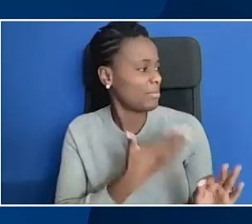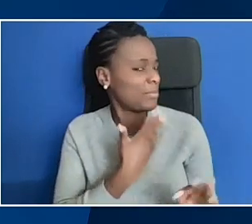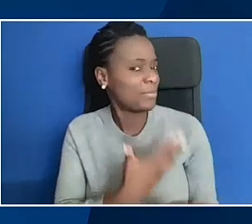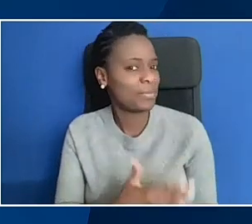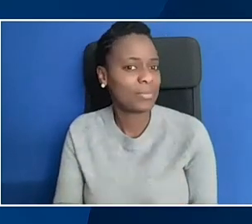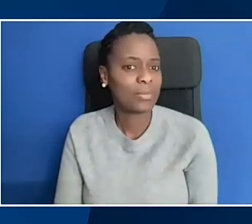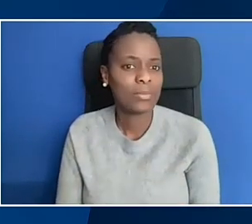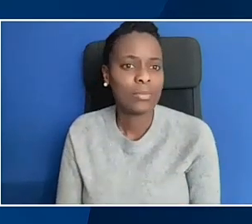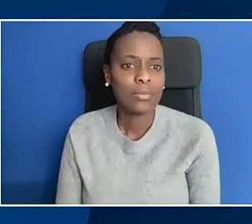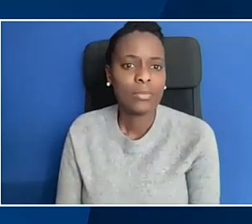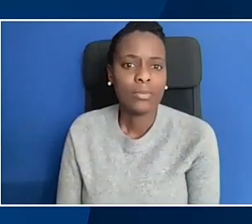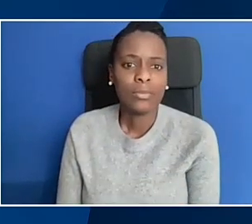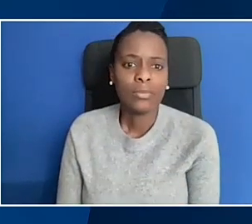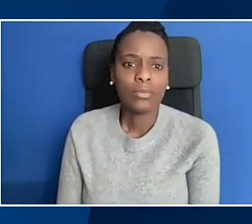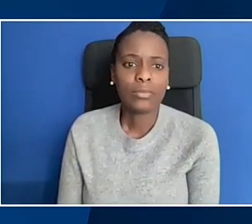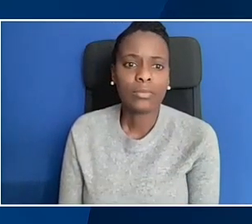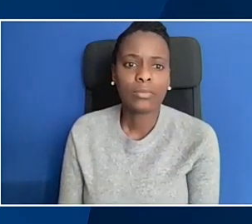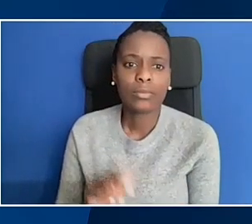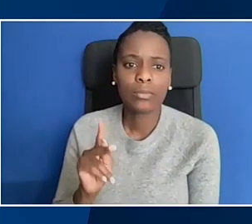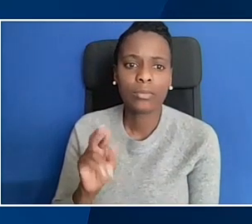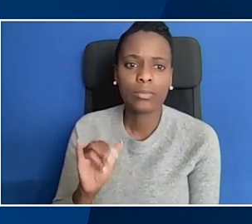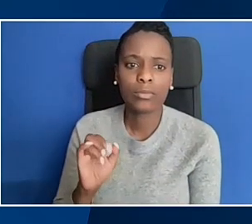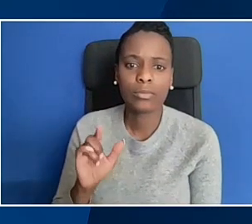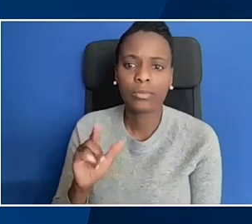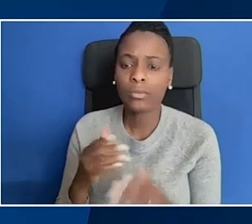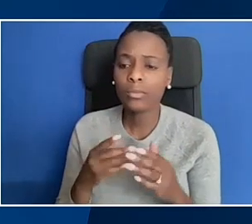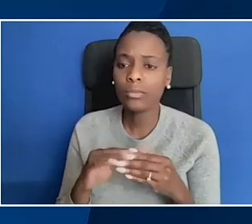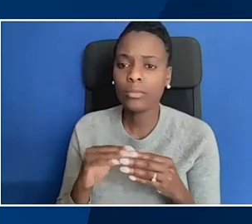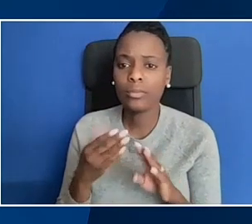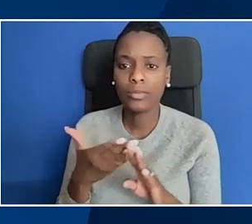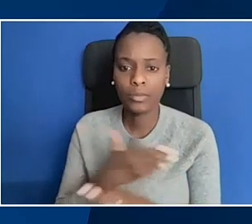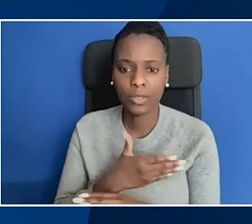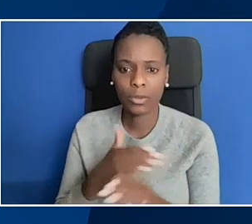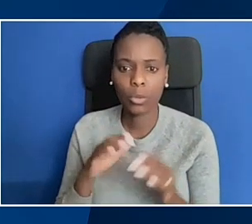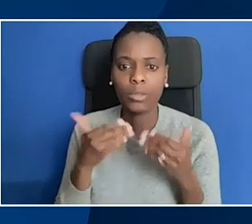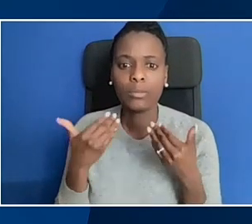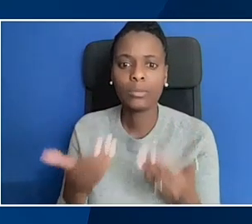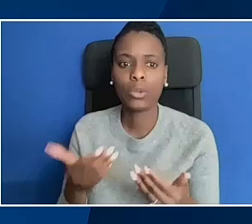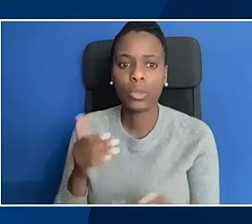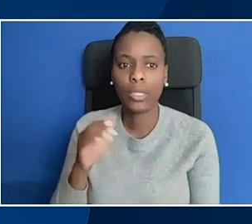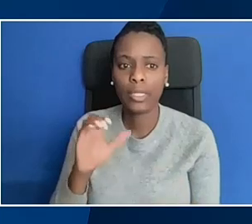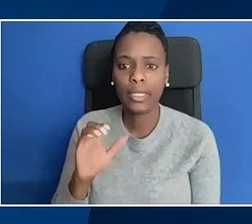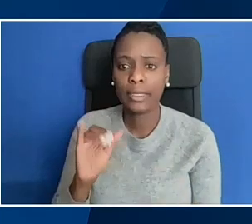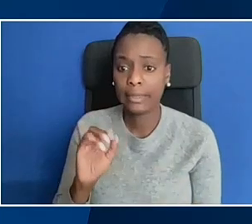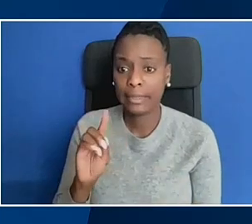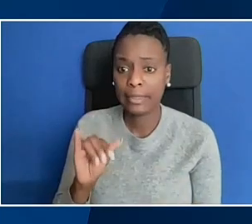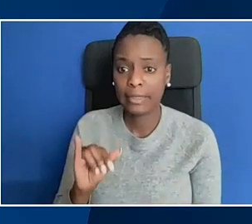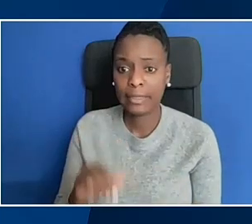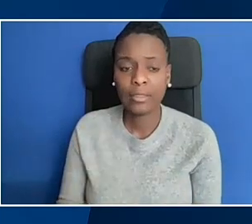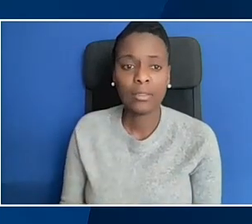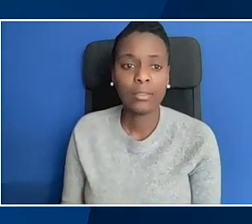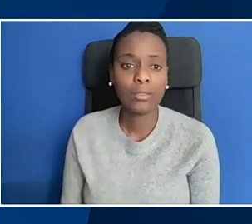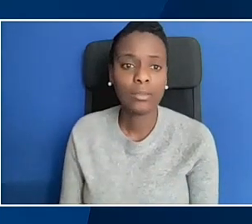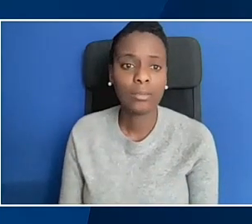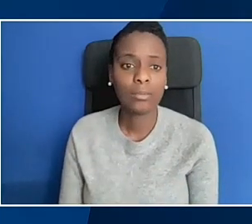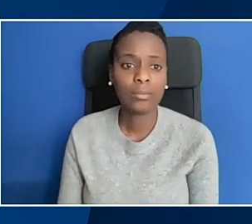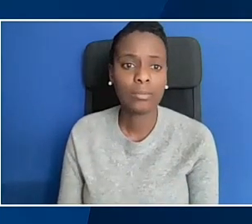Before we caucus. Cindy? Yeah. I just want to just clarify here.